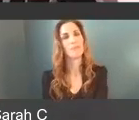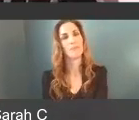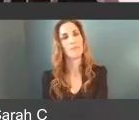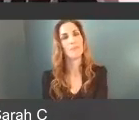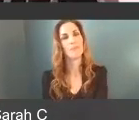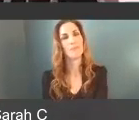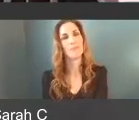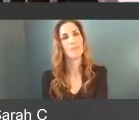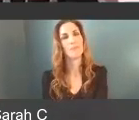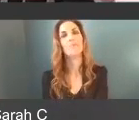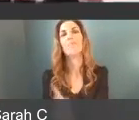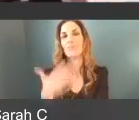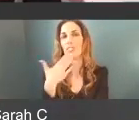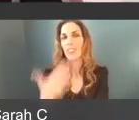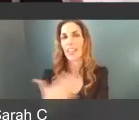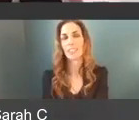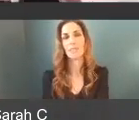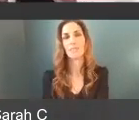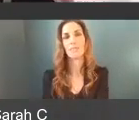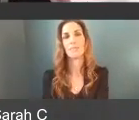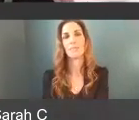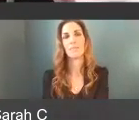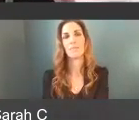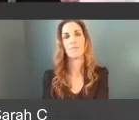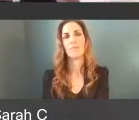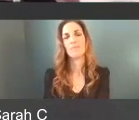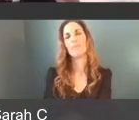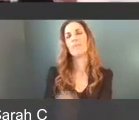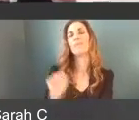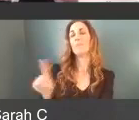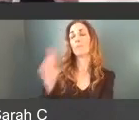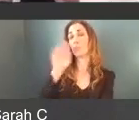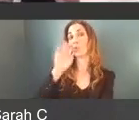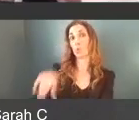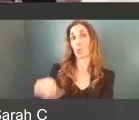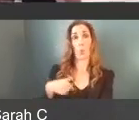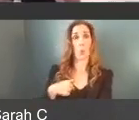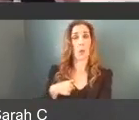[Reporter] Great thanks and so, you know, I mean as as people have mentioned there was so much